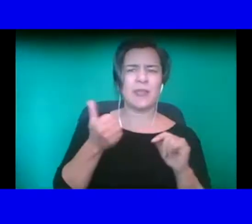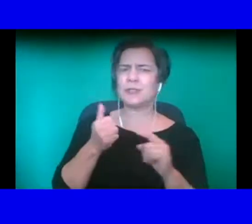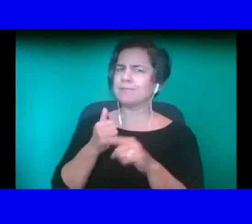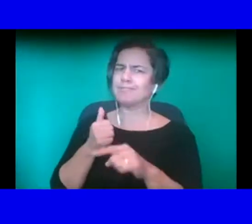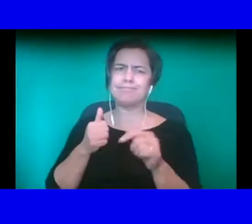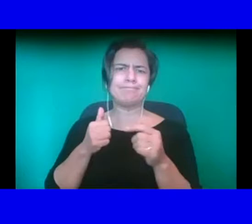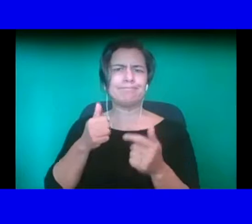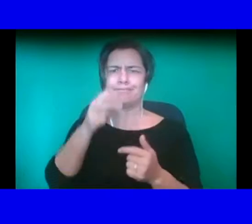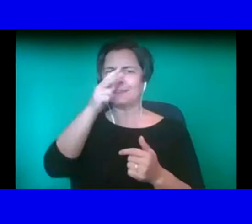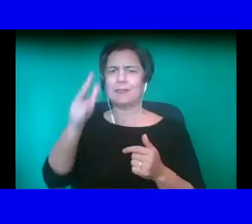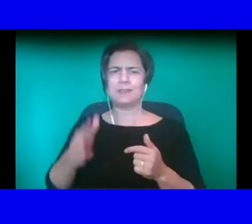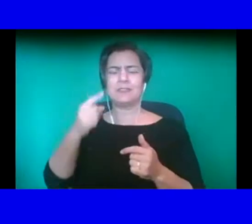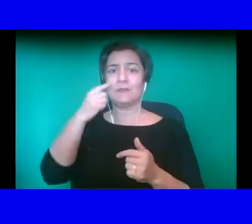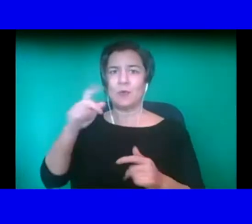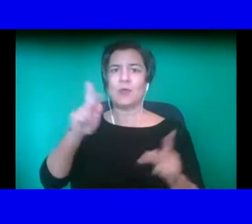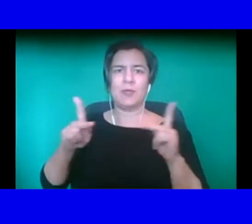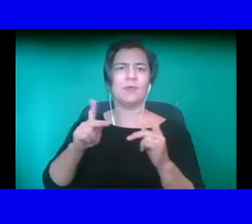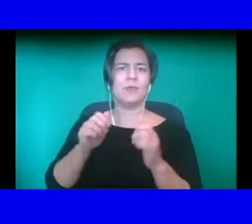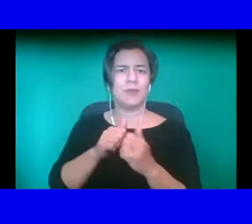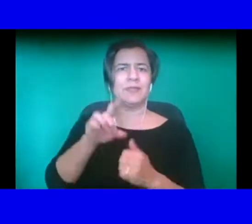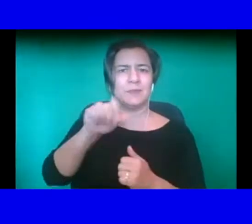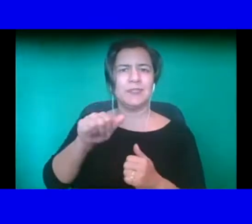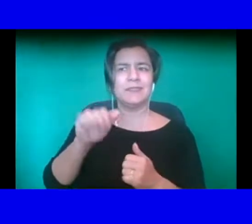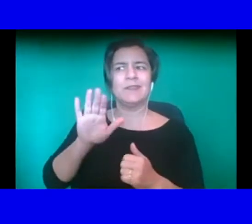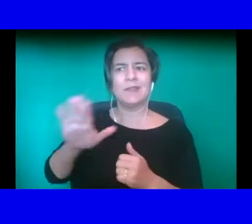for people with disabilities and for caregivers than others.